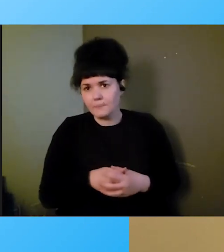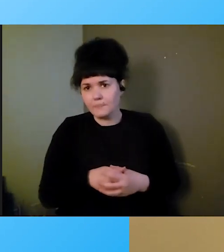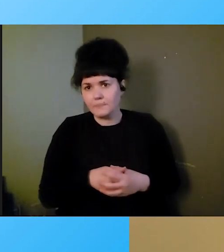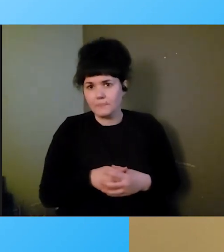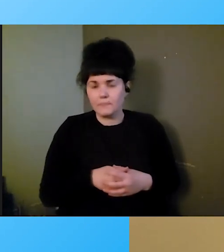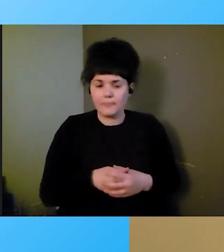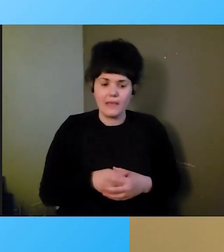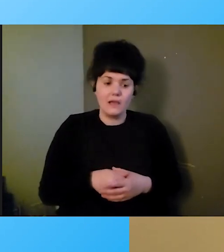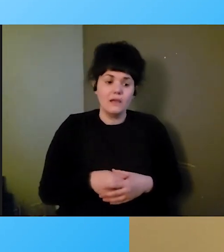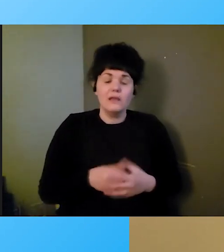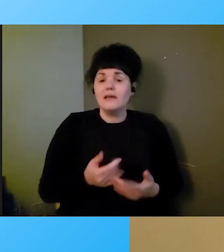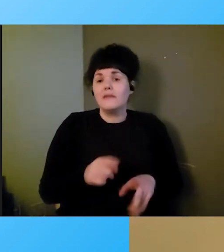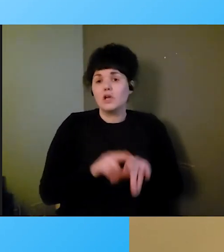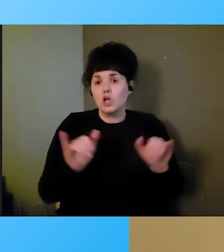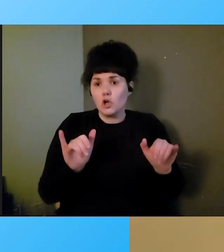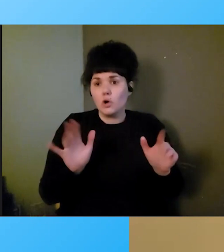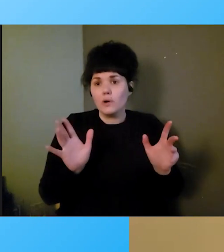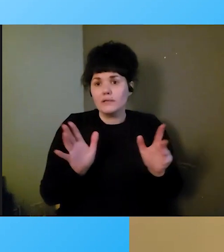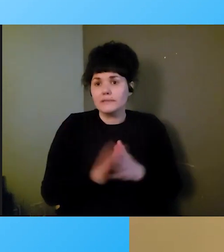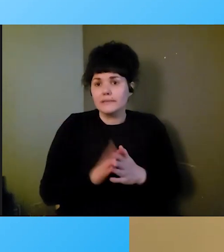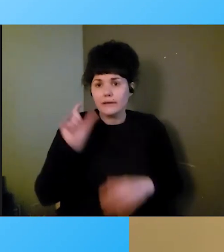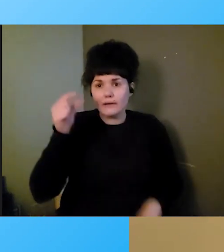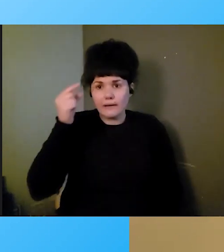concurrent Government commitment